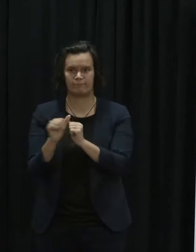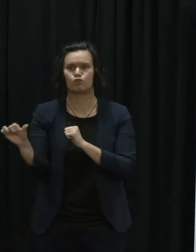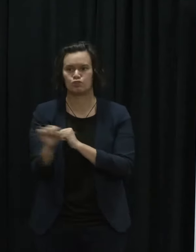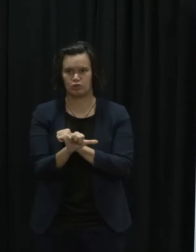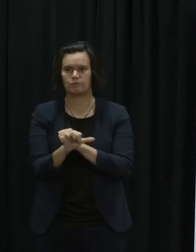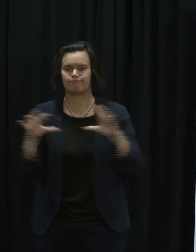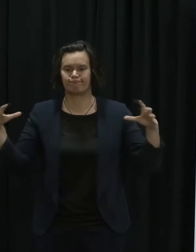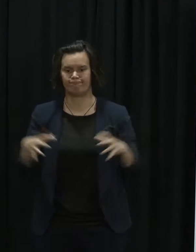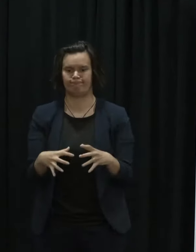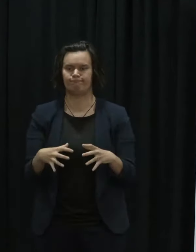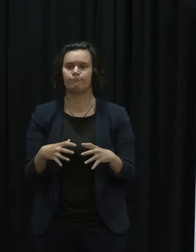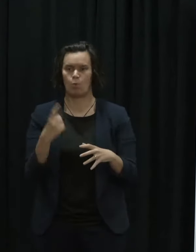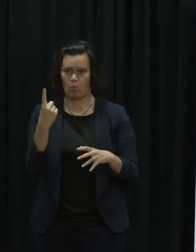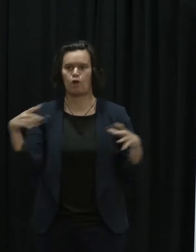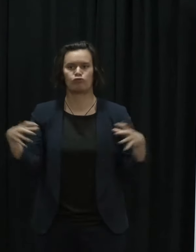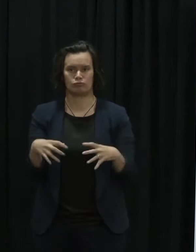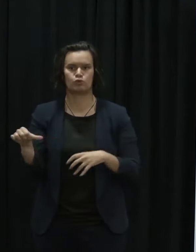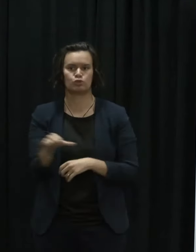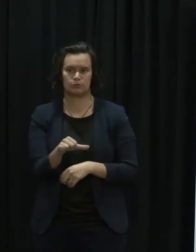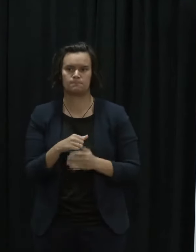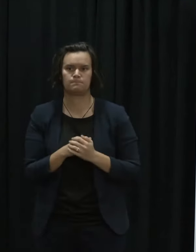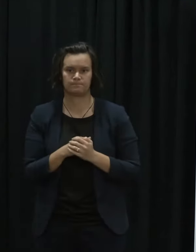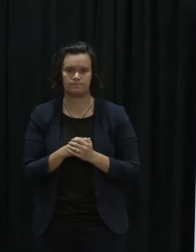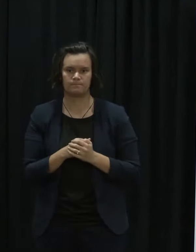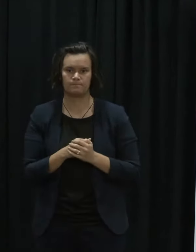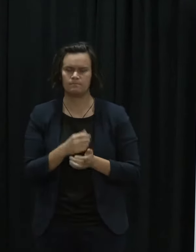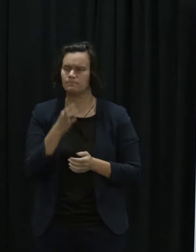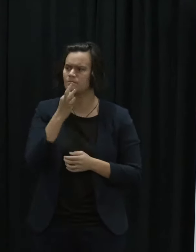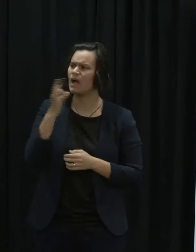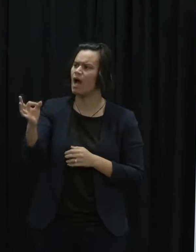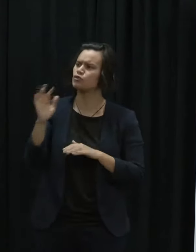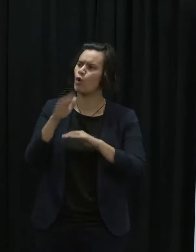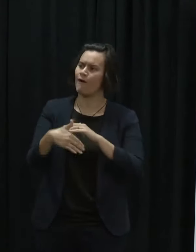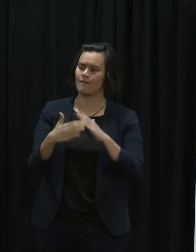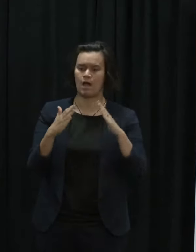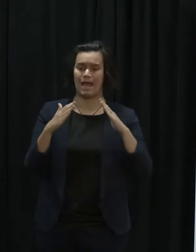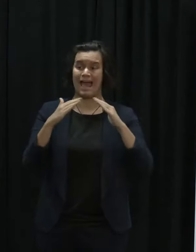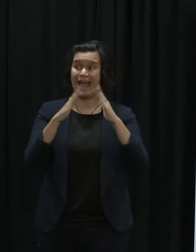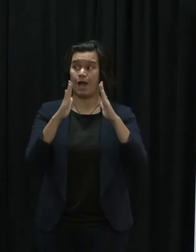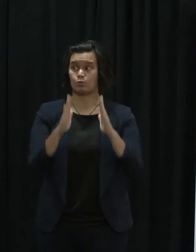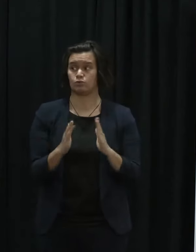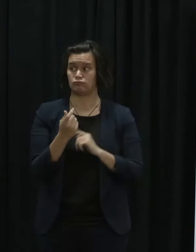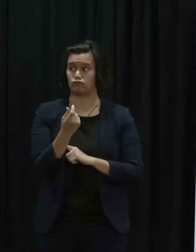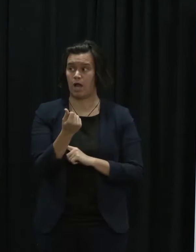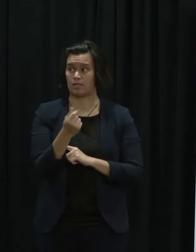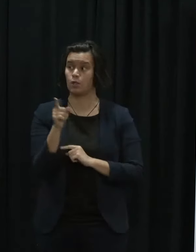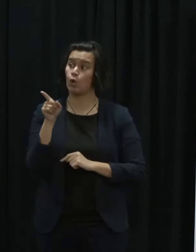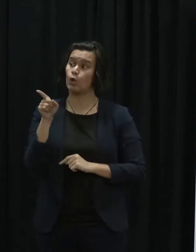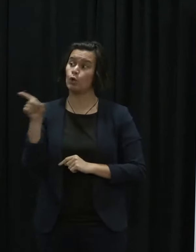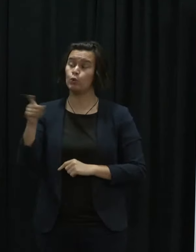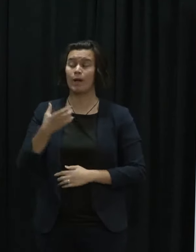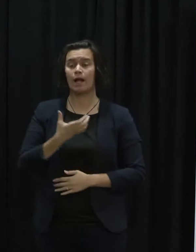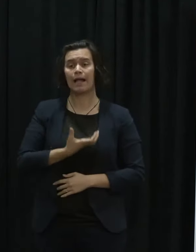requires us all to be in it all together. OK, I think I was coming back